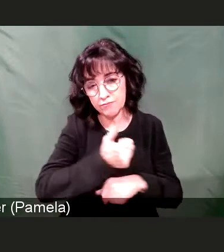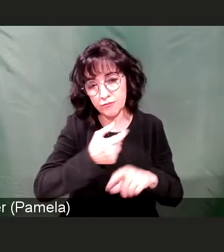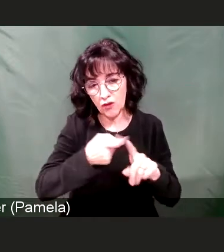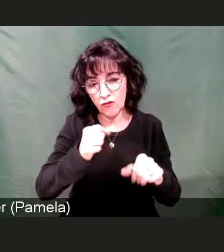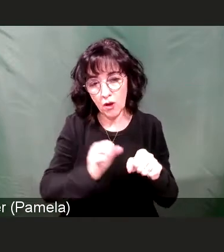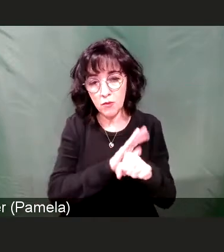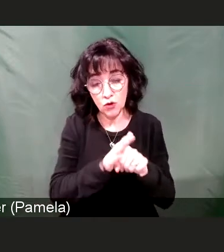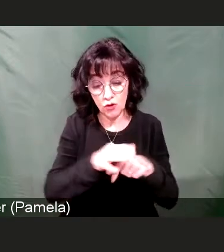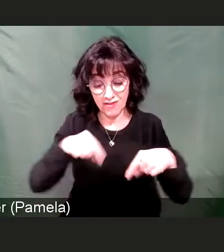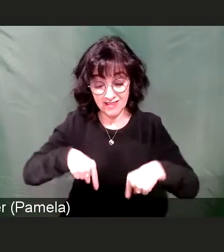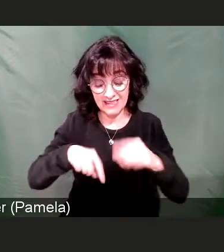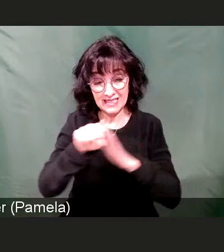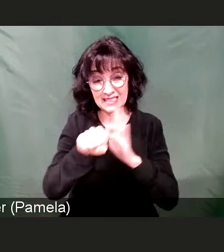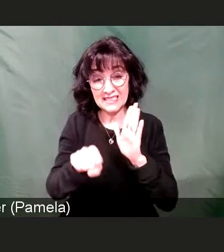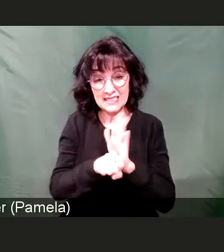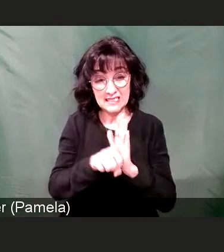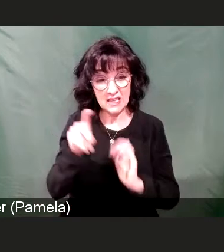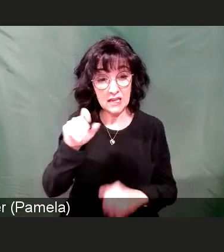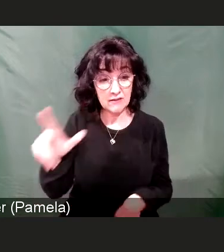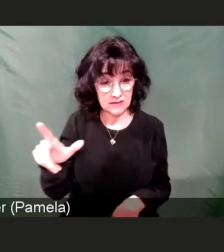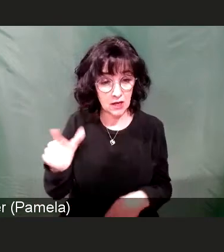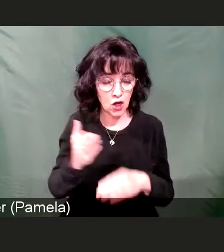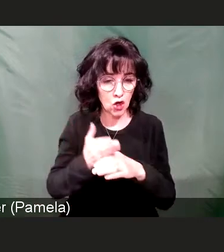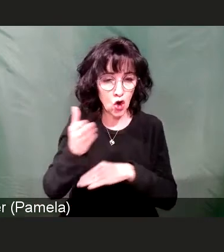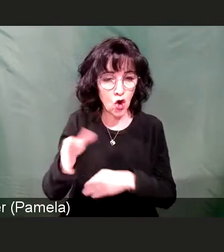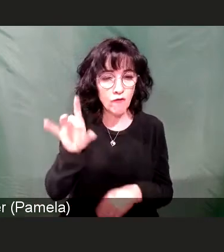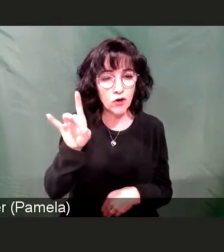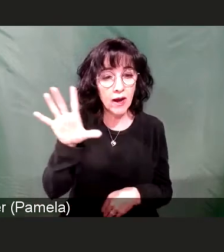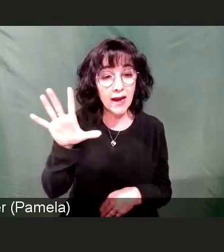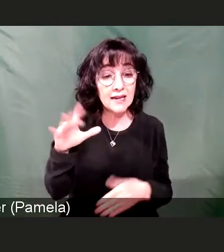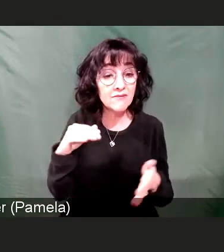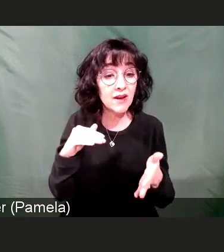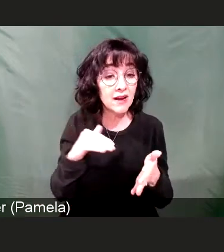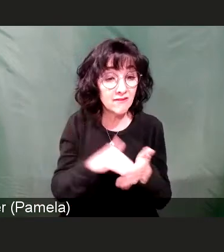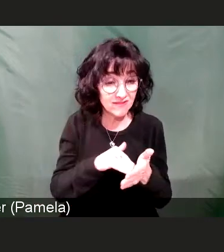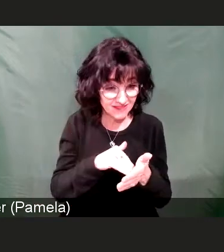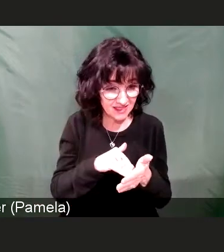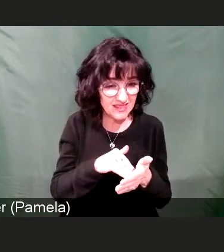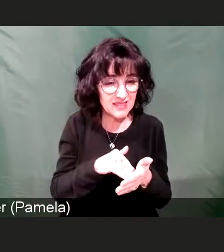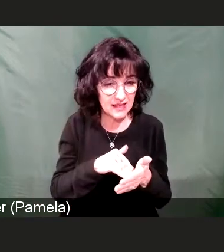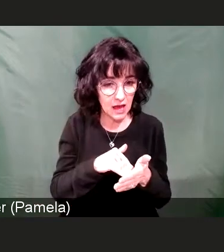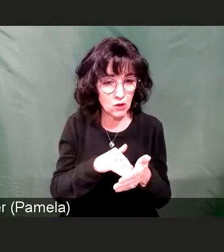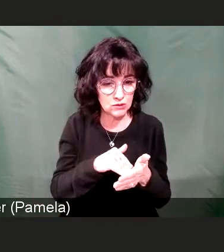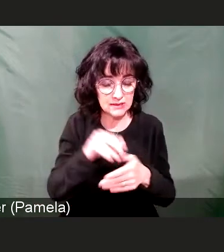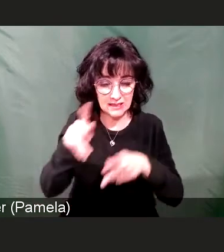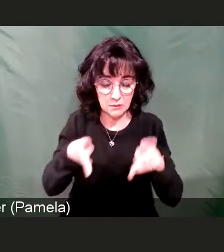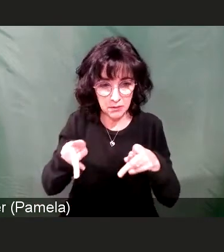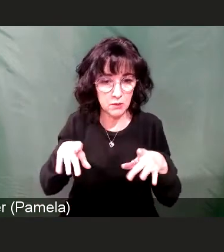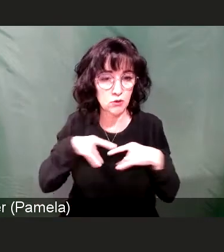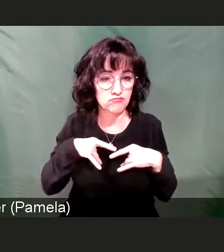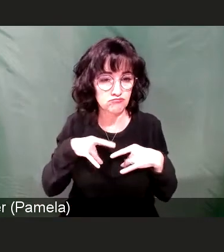than 85,500 confirmed cases and we have lost unfortunately greater